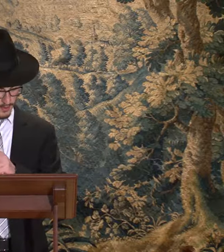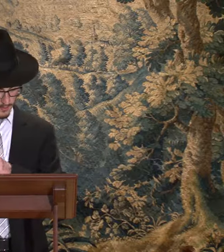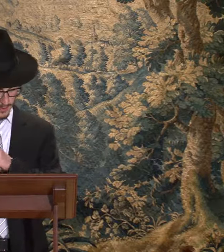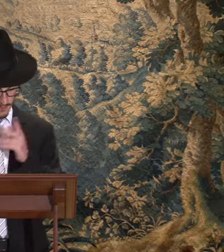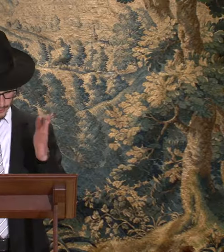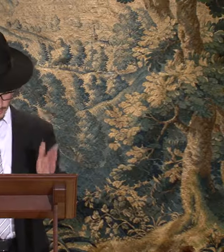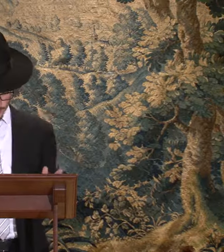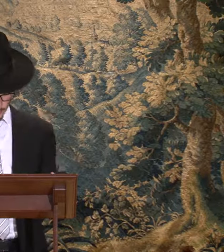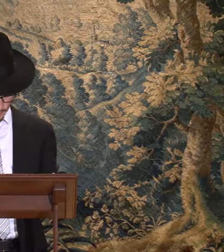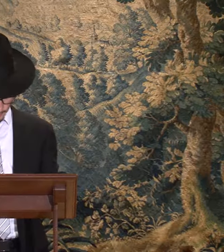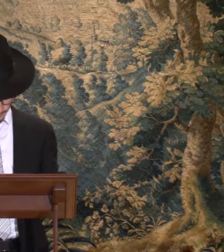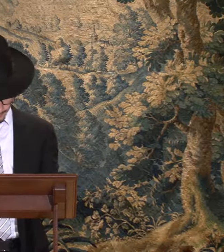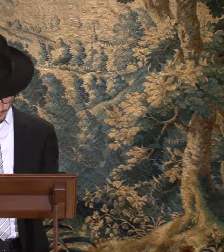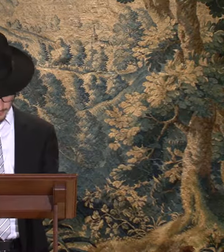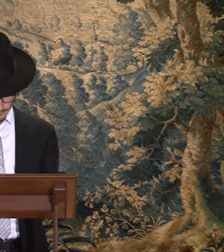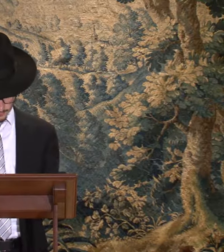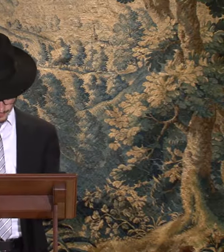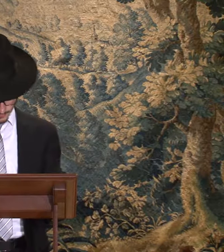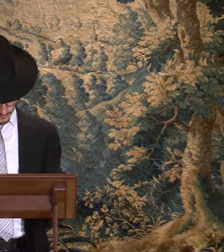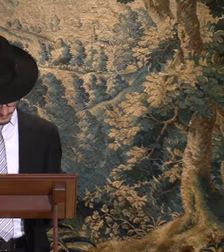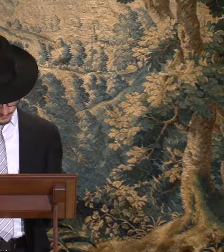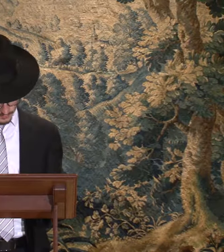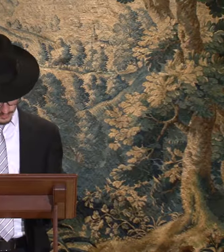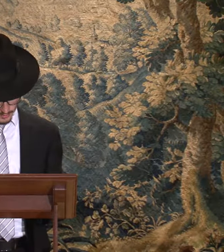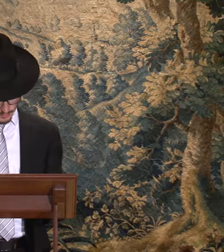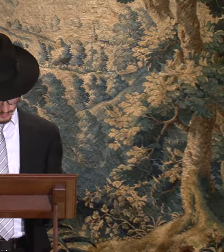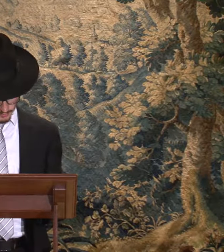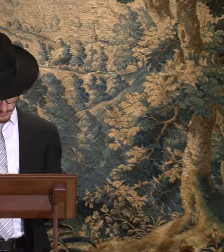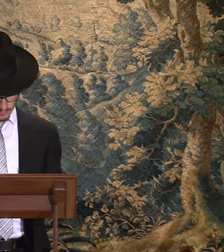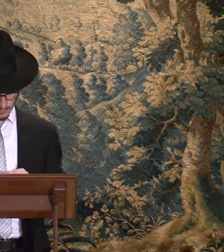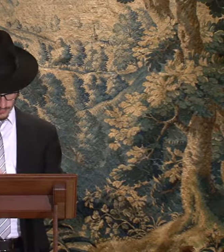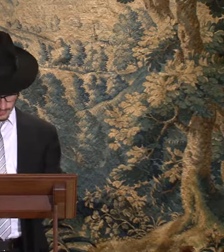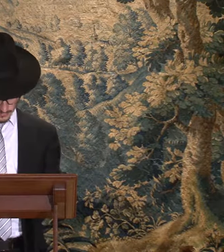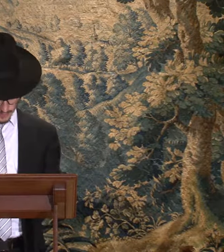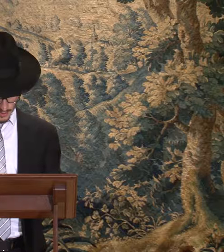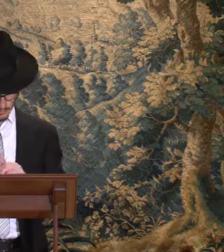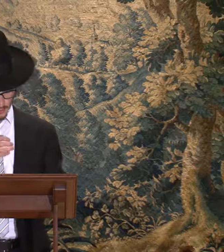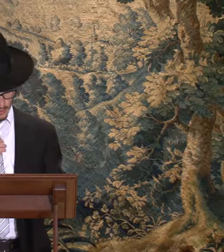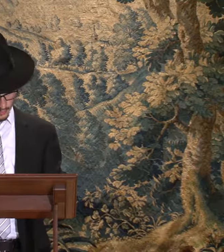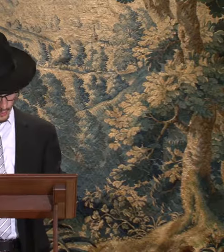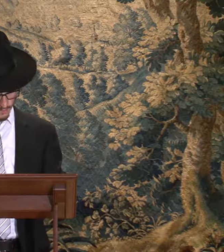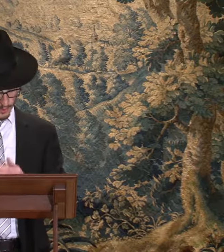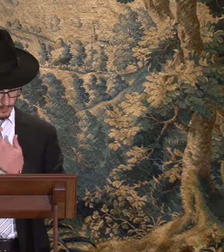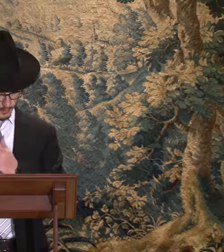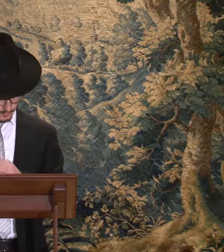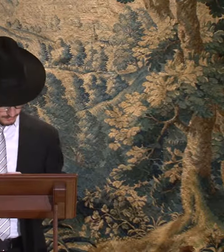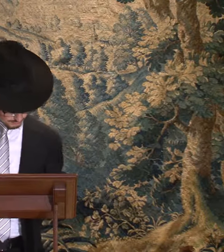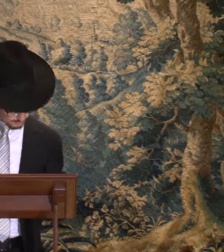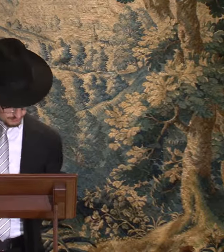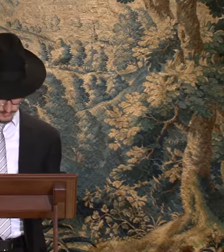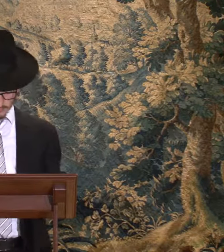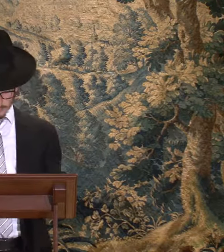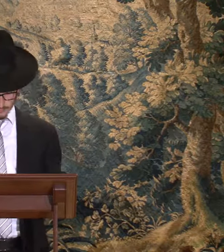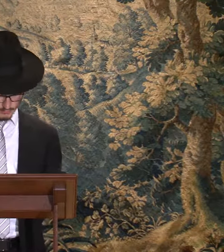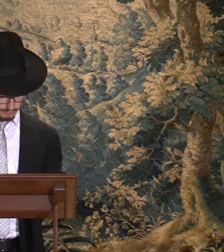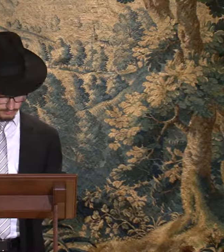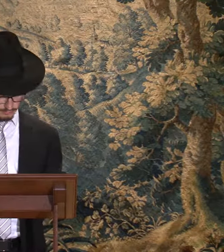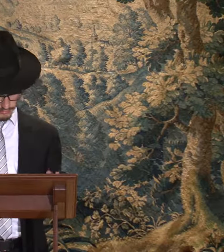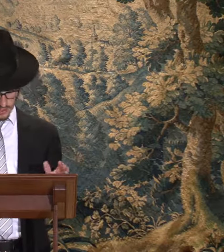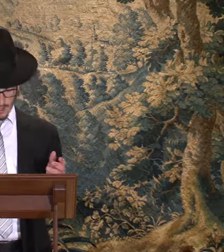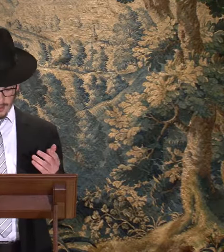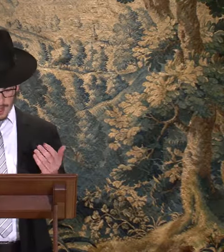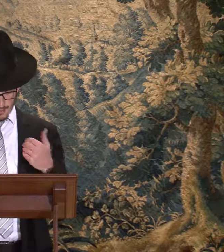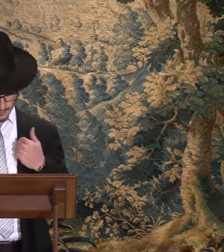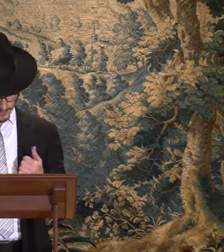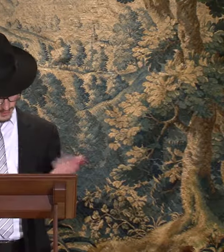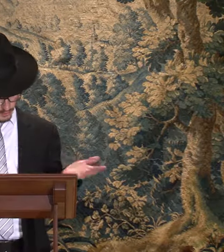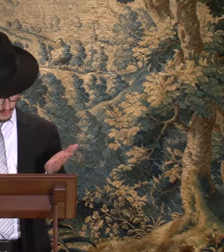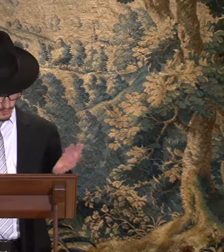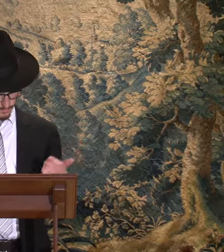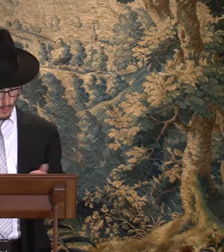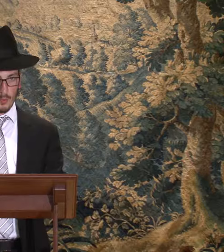there was! I returned to Toronto and became the dorm supervisor and have been